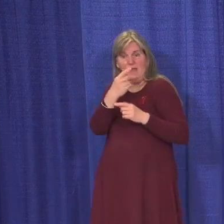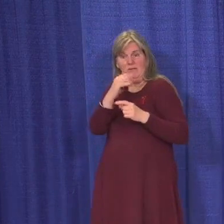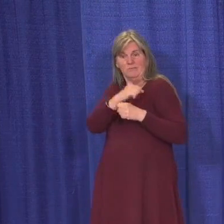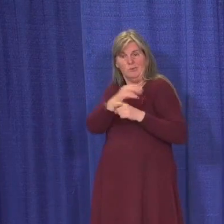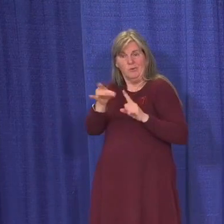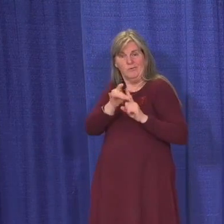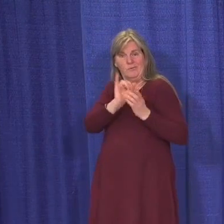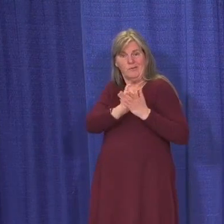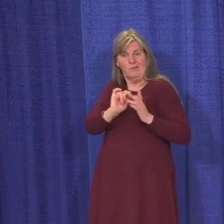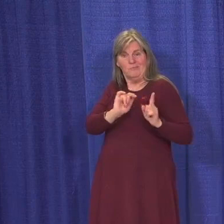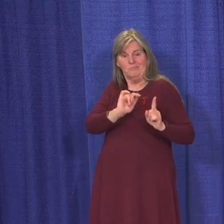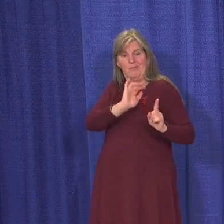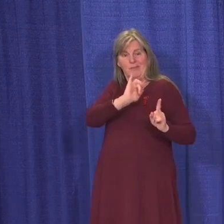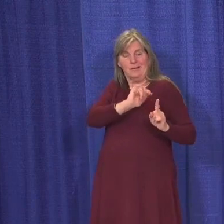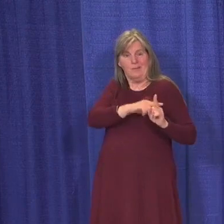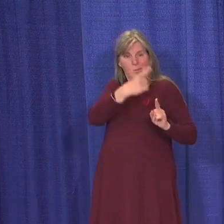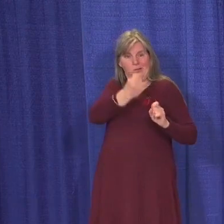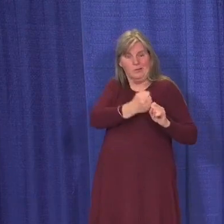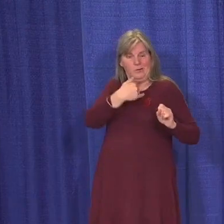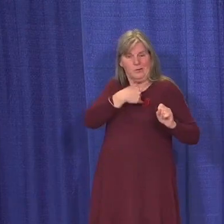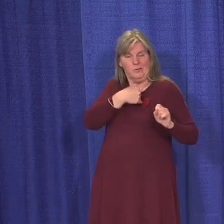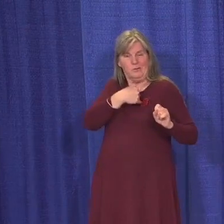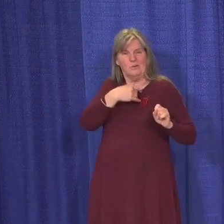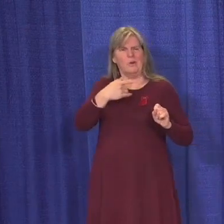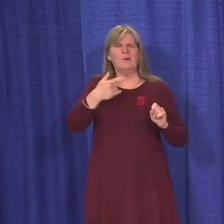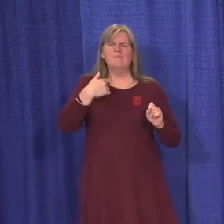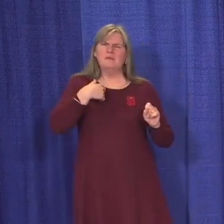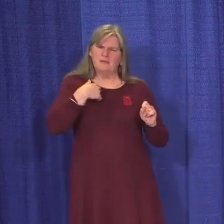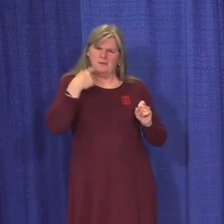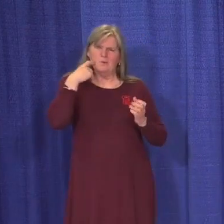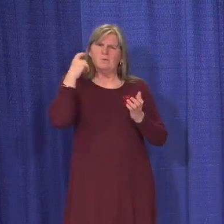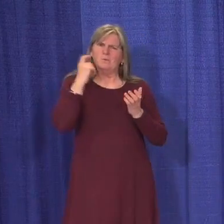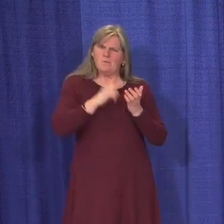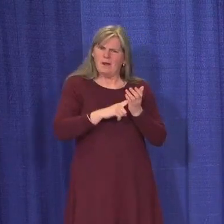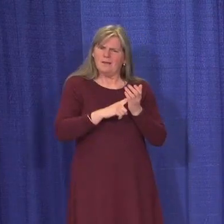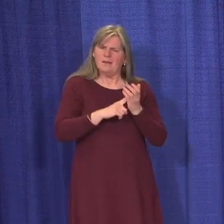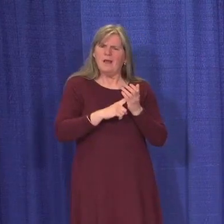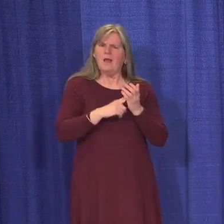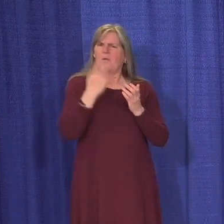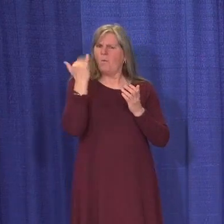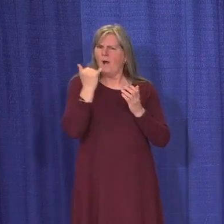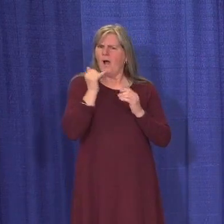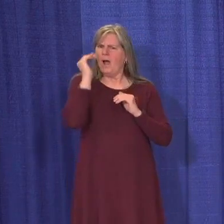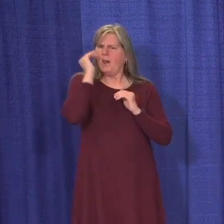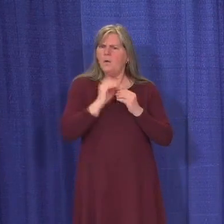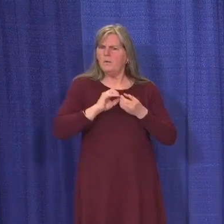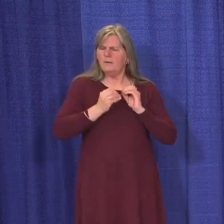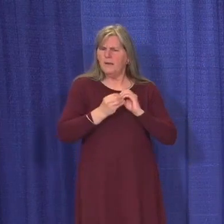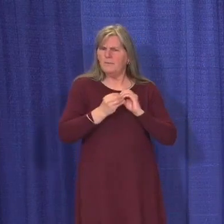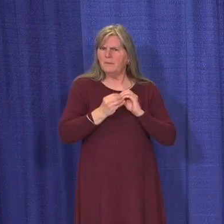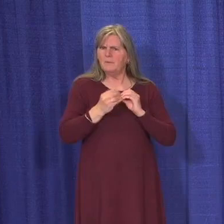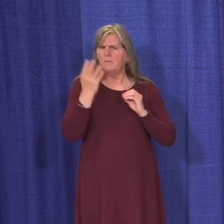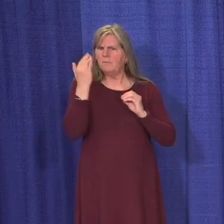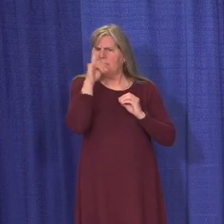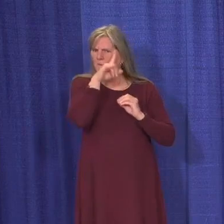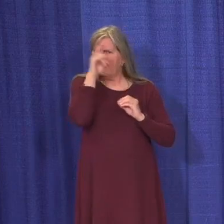same spot and shared with the Yukon public we had no active cases of COVID-19 in the Yukon